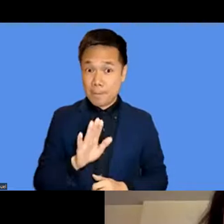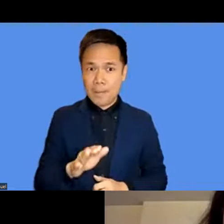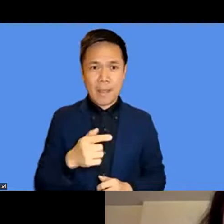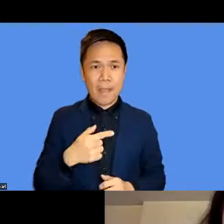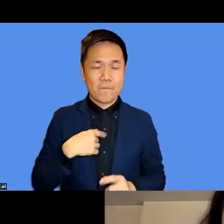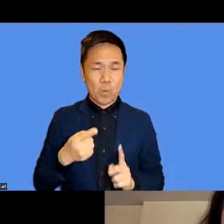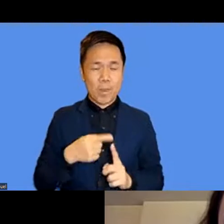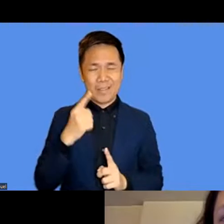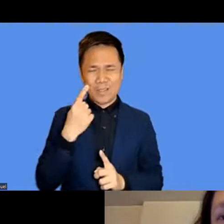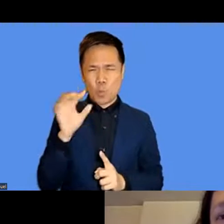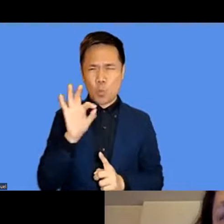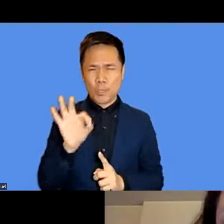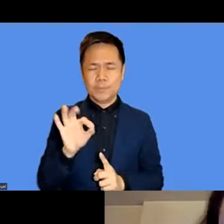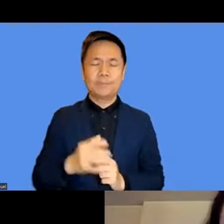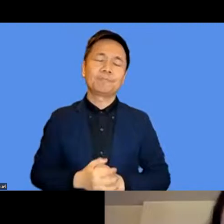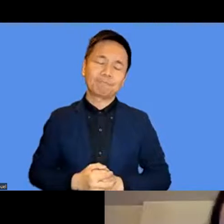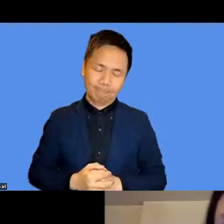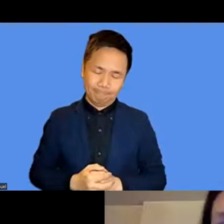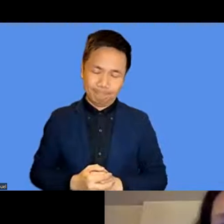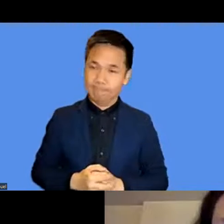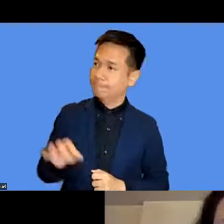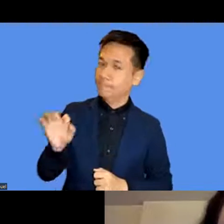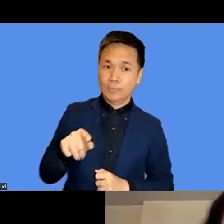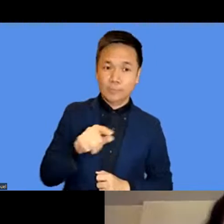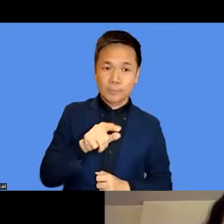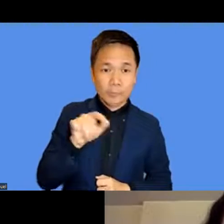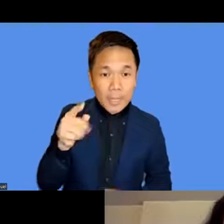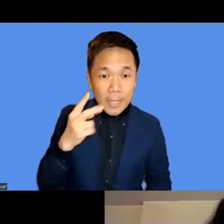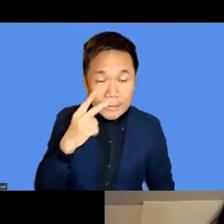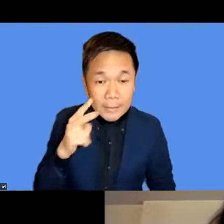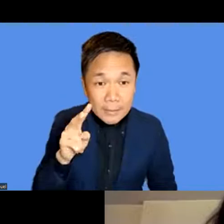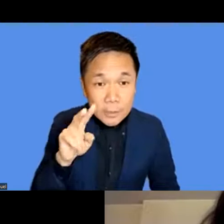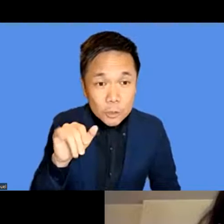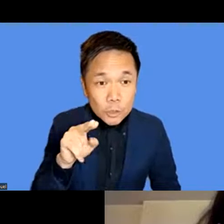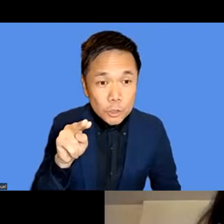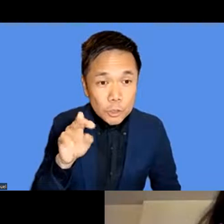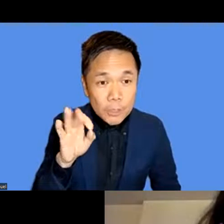Jennifer, Victoria has her hand up. Aha.